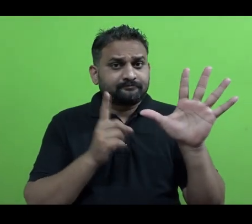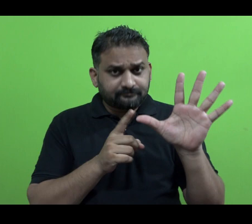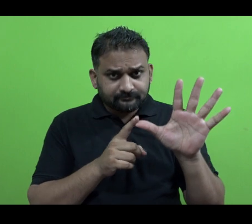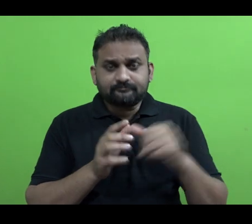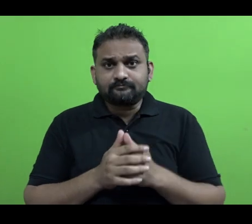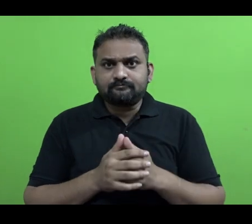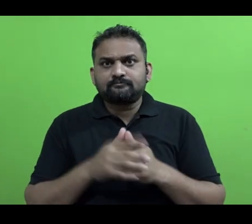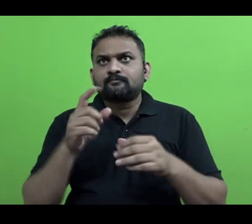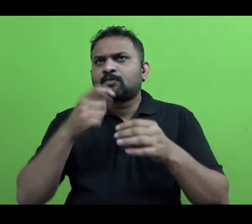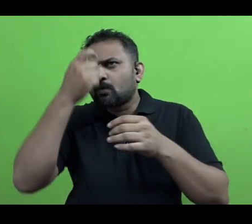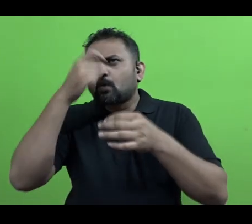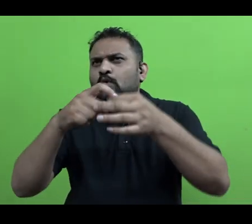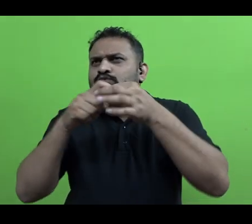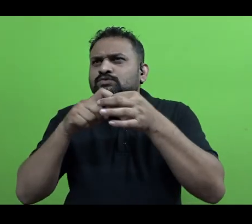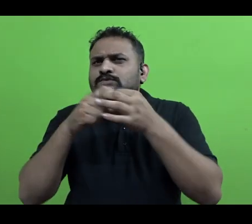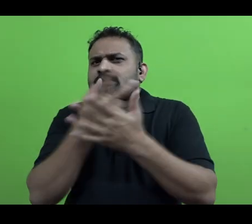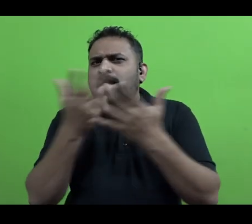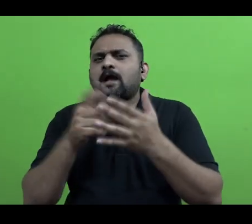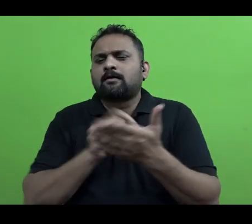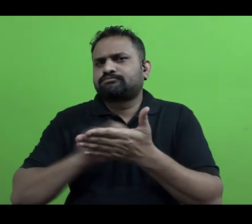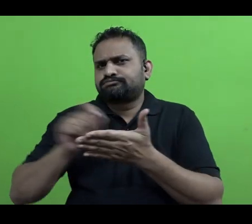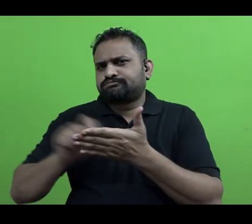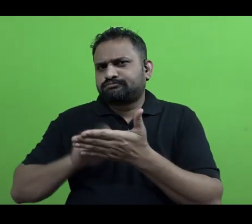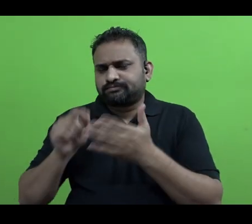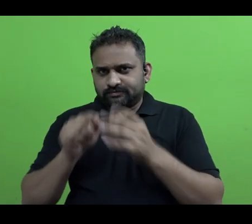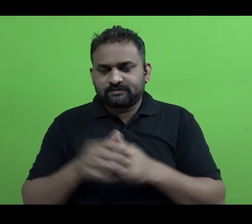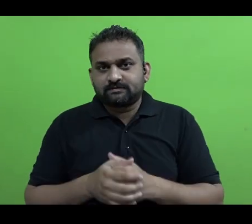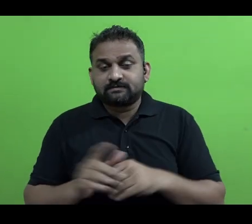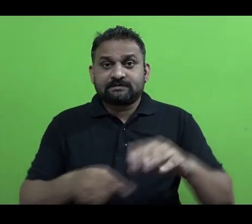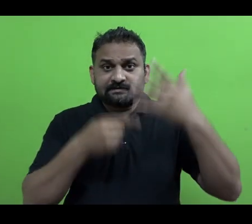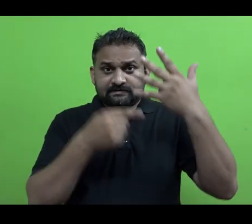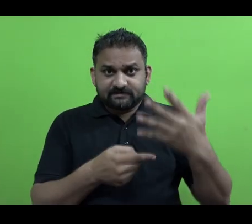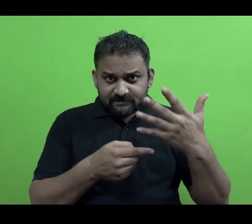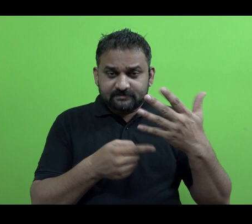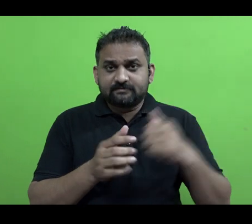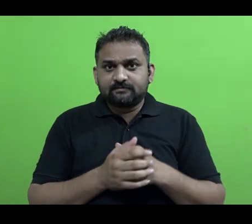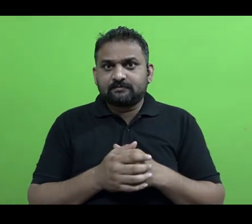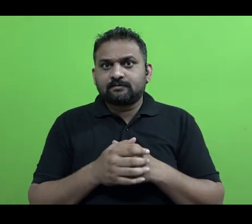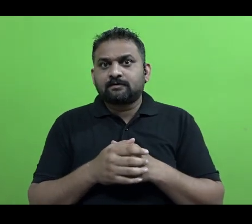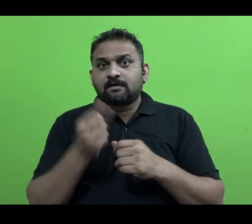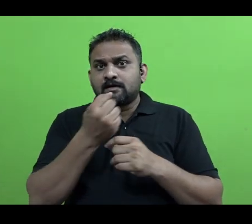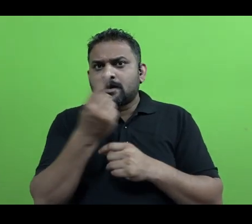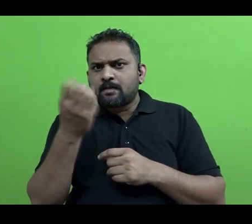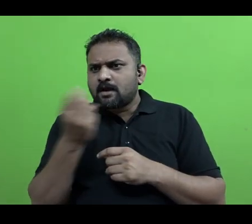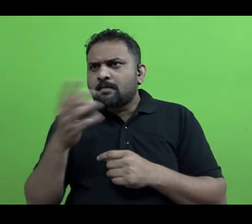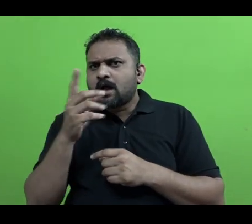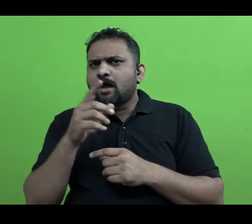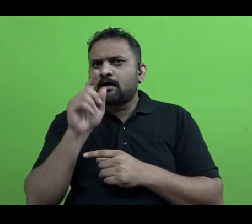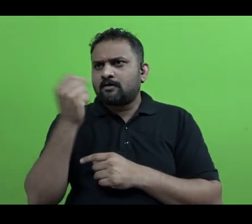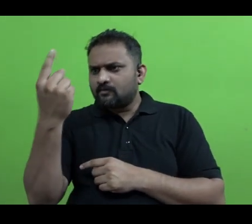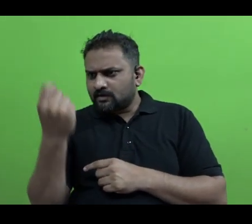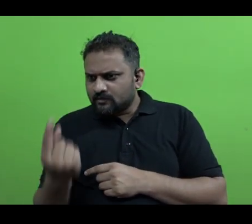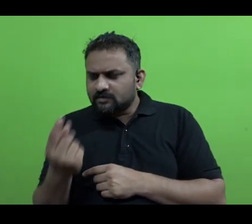Step 5 write the problem statements. Step 6 arrange the numbers according